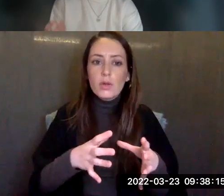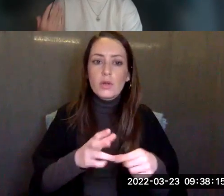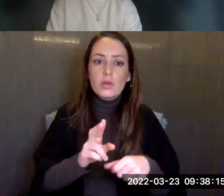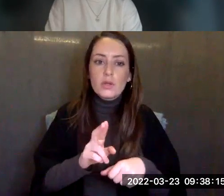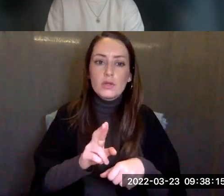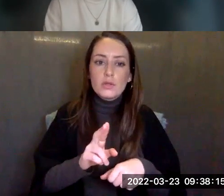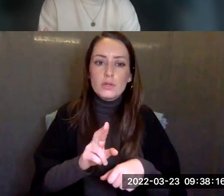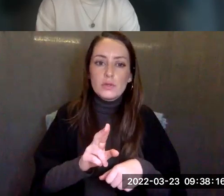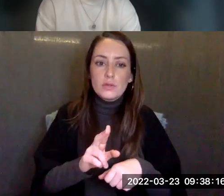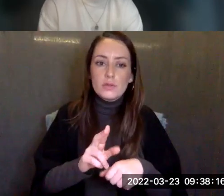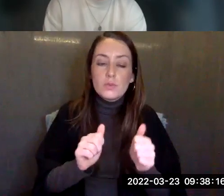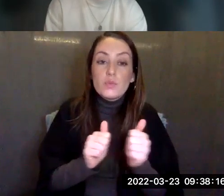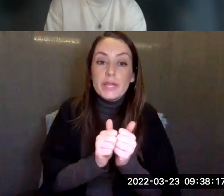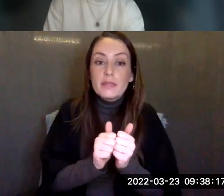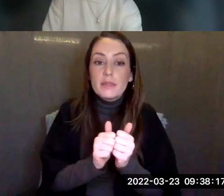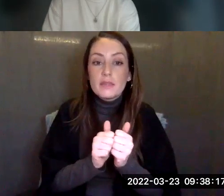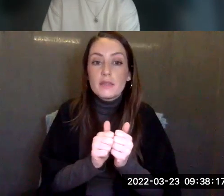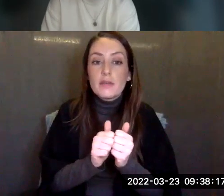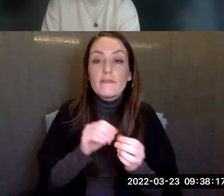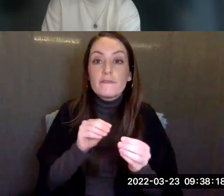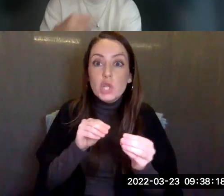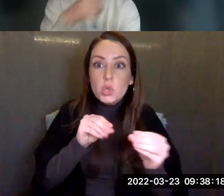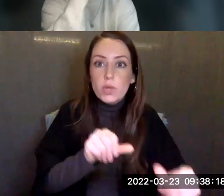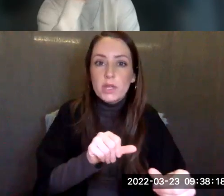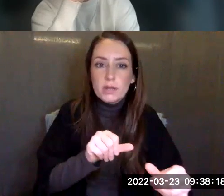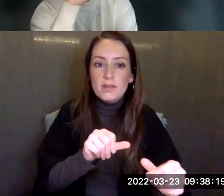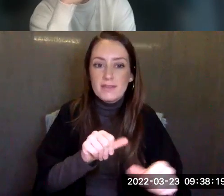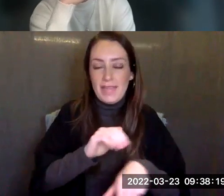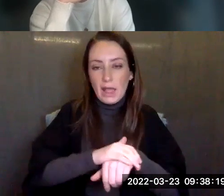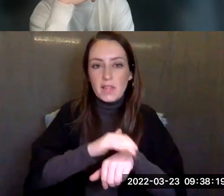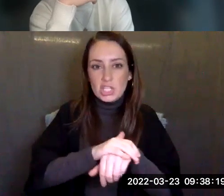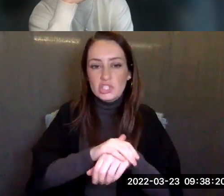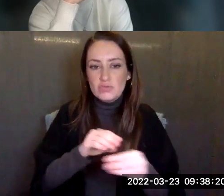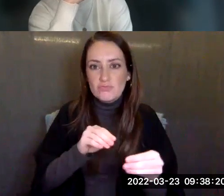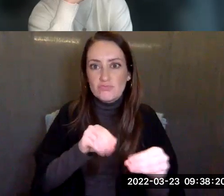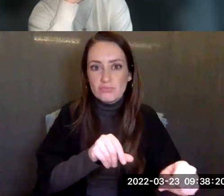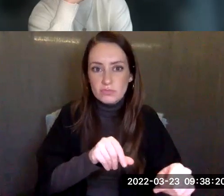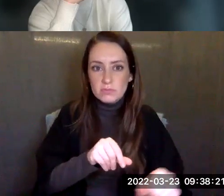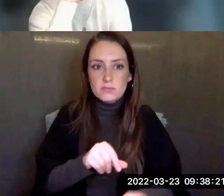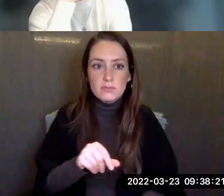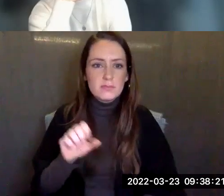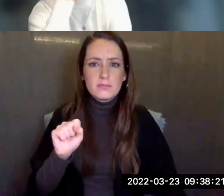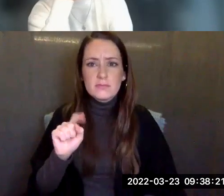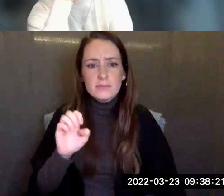pruent oro English. you speak English very well, though she did.